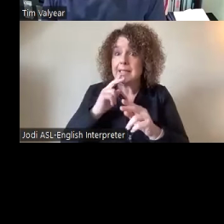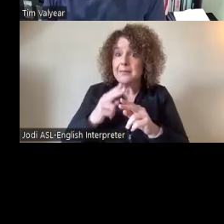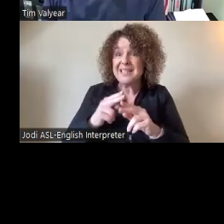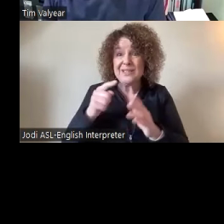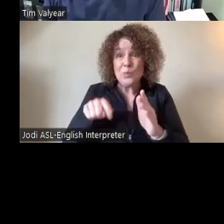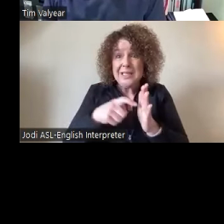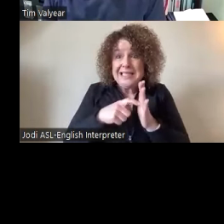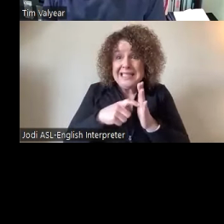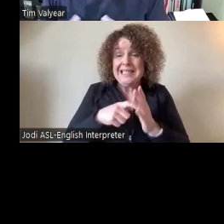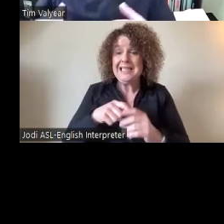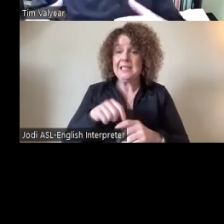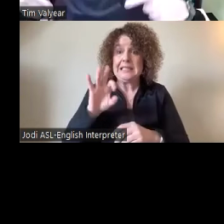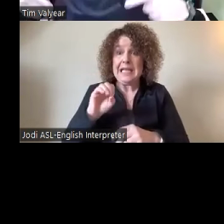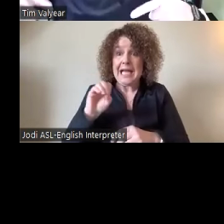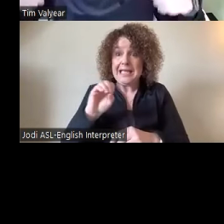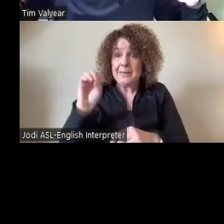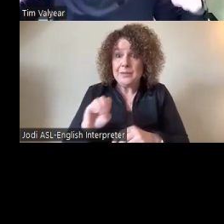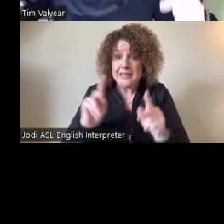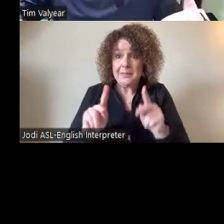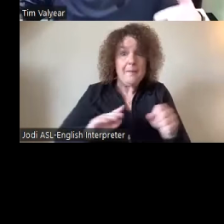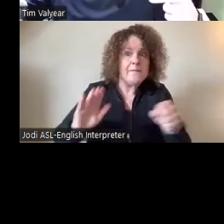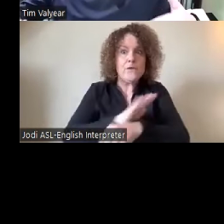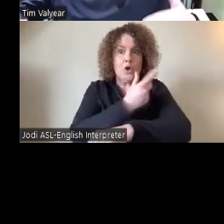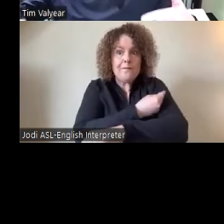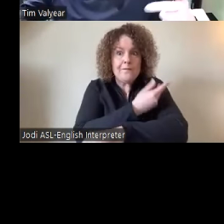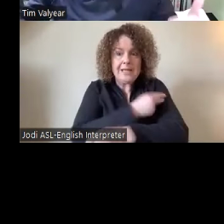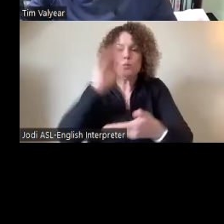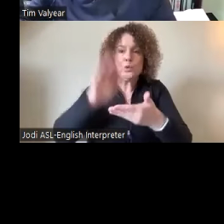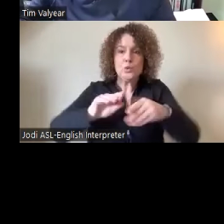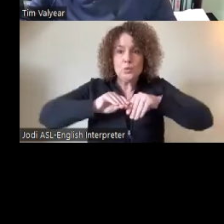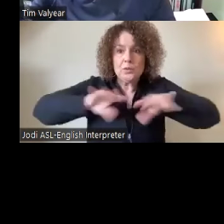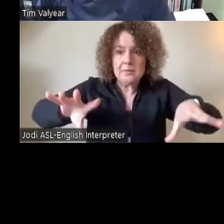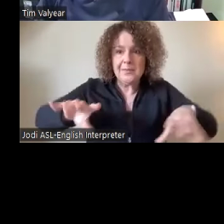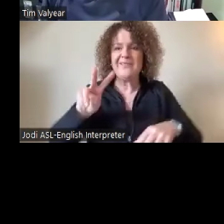older, 90% 6%. And you will remember in the beginning of